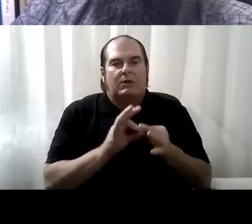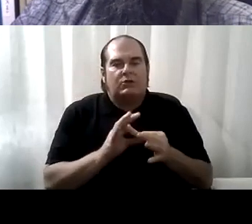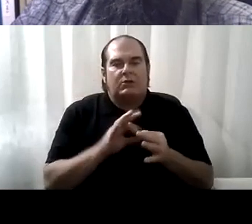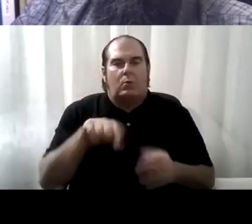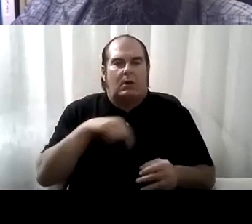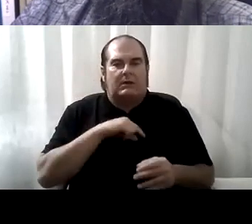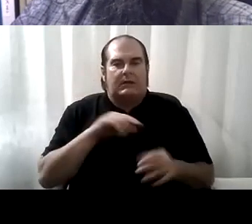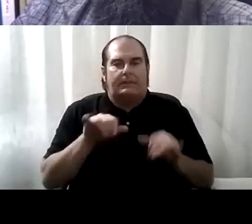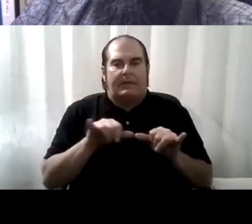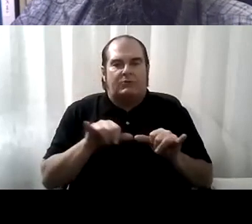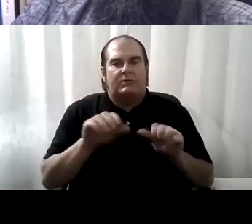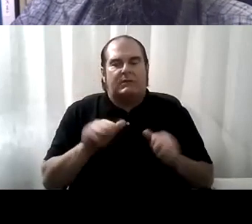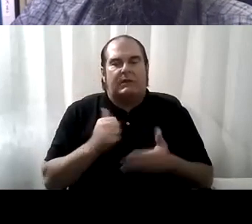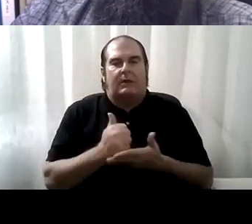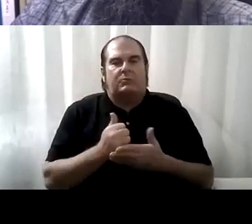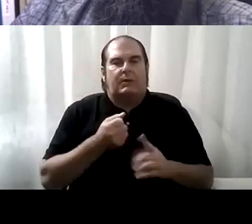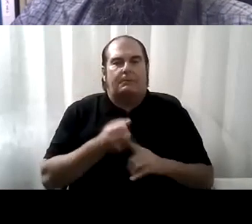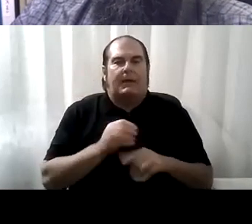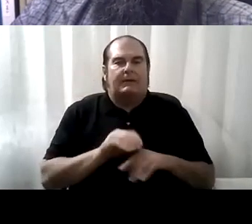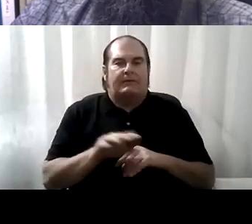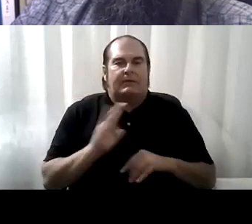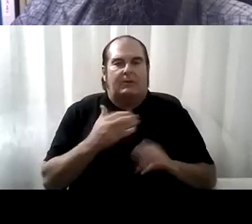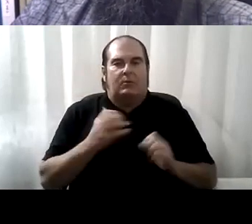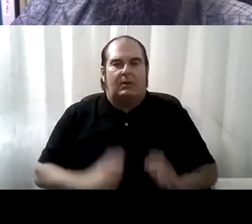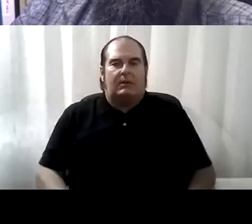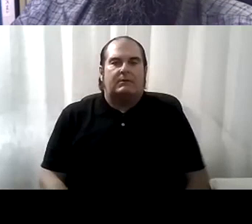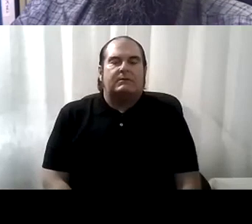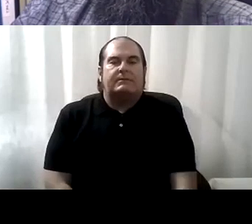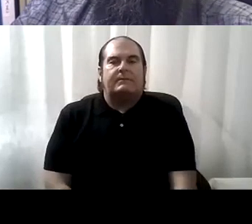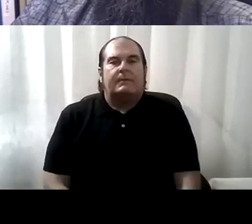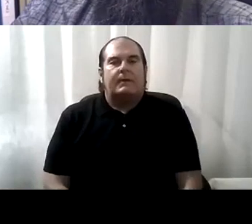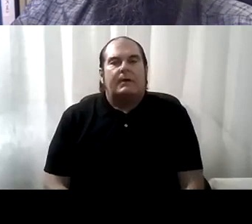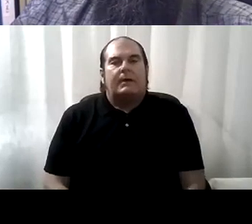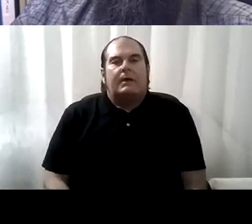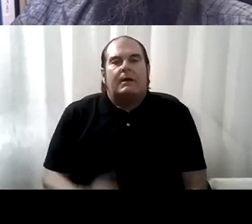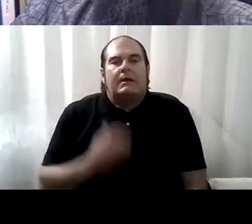clients can impact this. Great. Thank you.